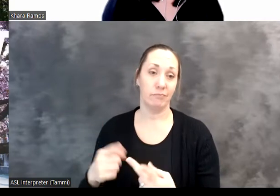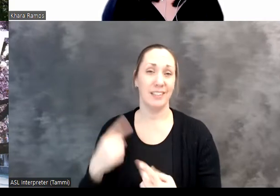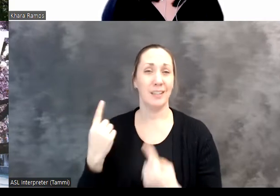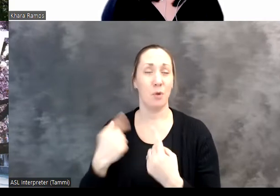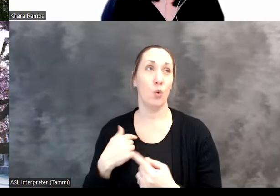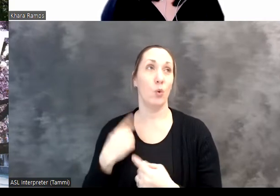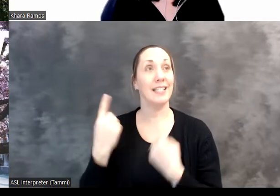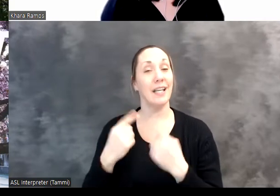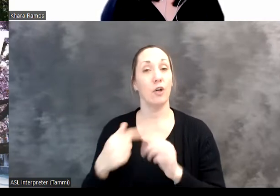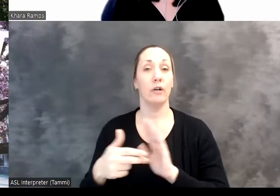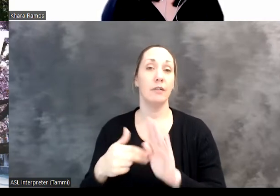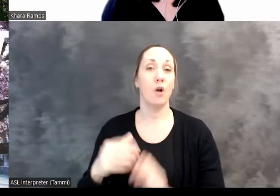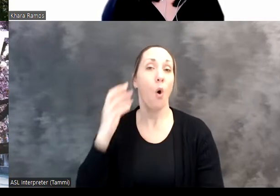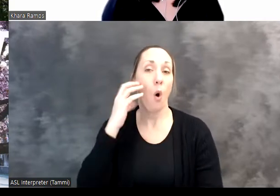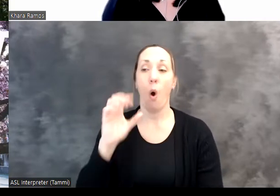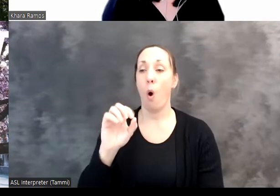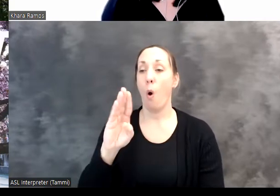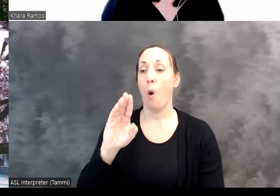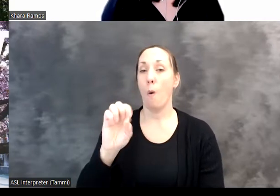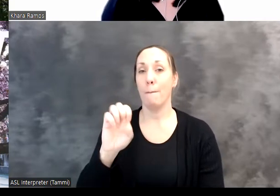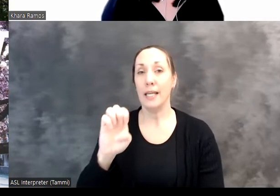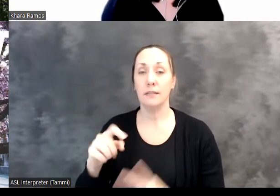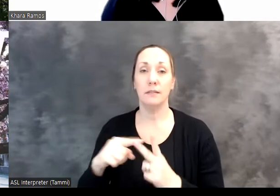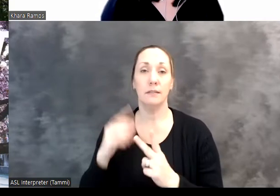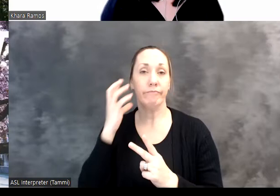someone with chronic depression for a long time, someone who could